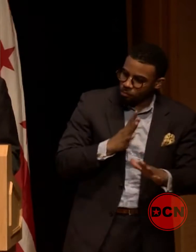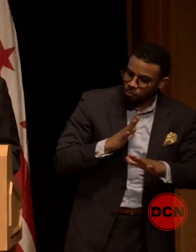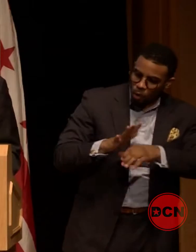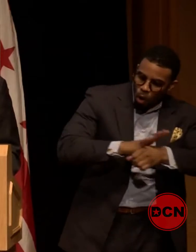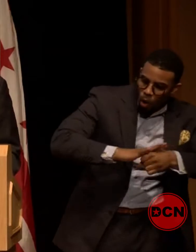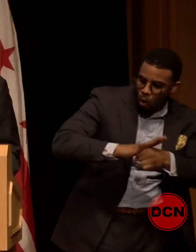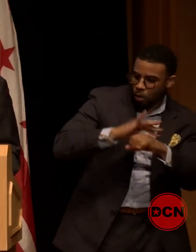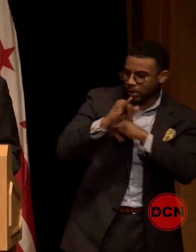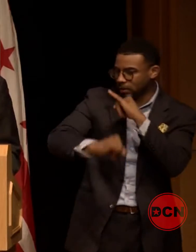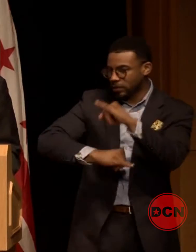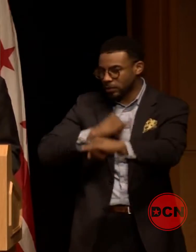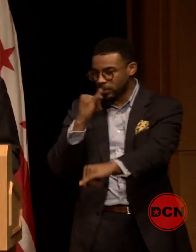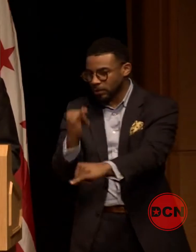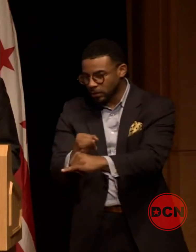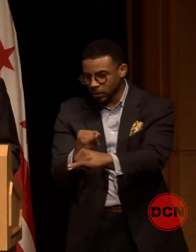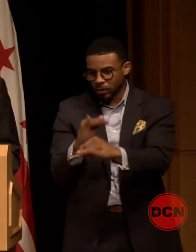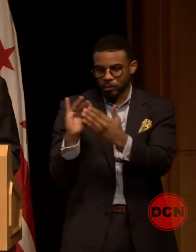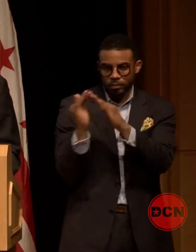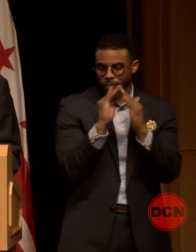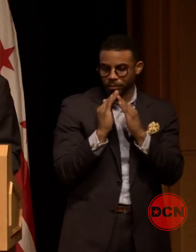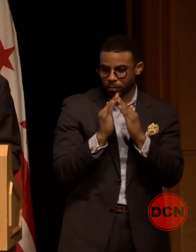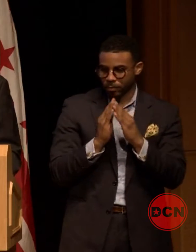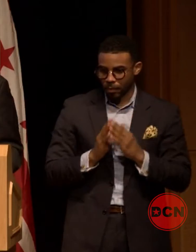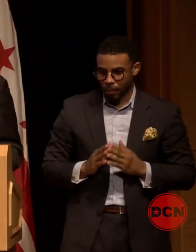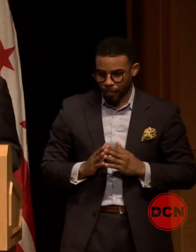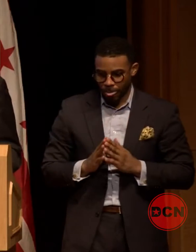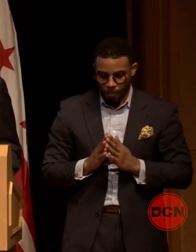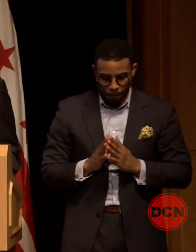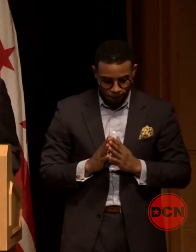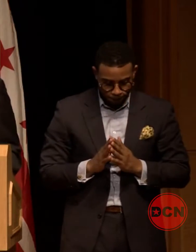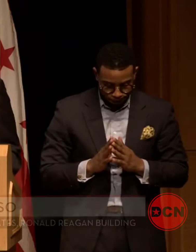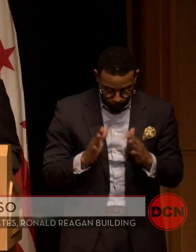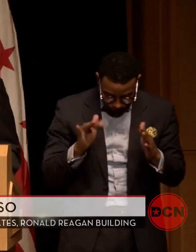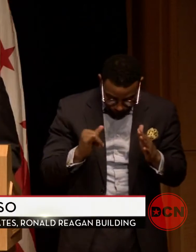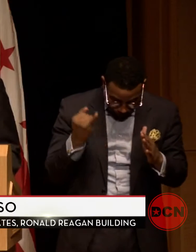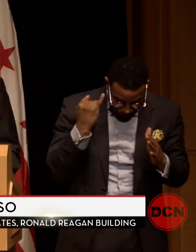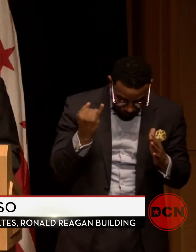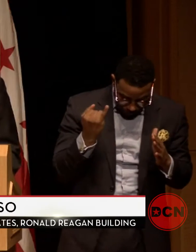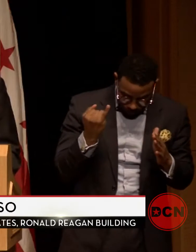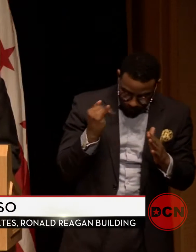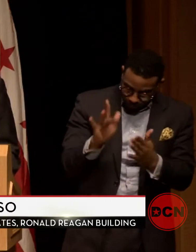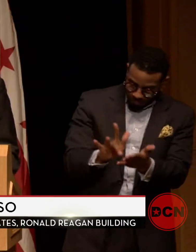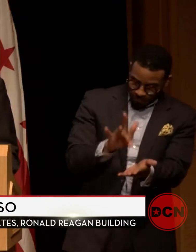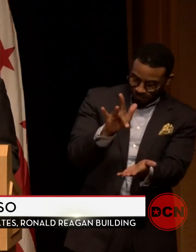INTERNATIONAL COMMUNITY. THIS IDEA IS AT THE HEART OF NOT